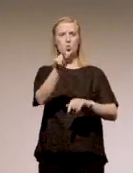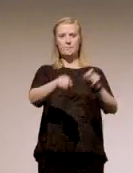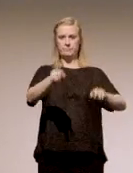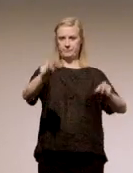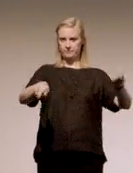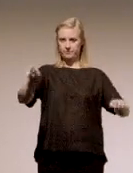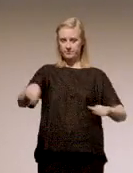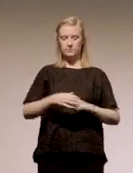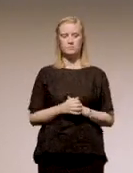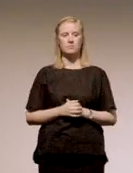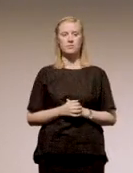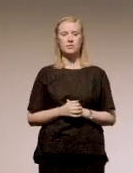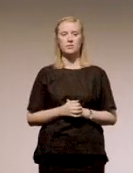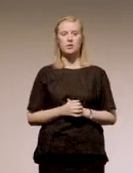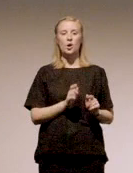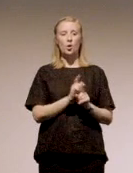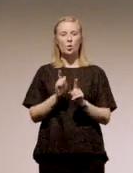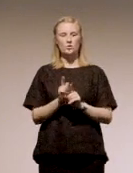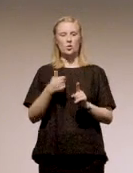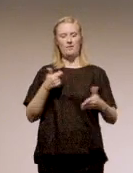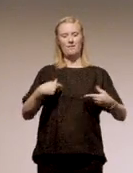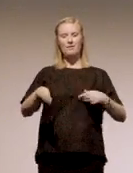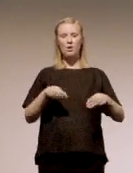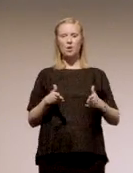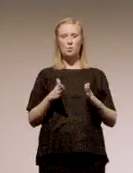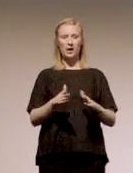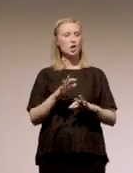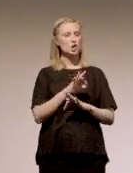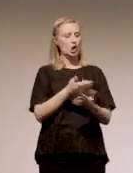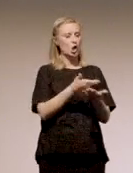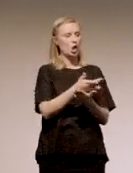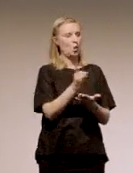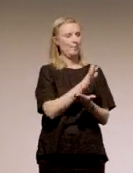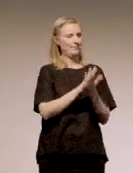So not just speaking once, but actually many conversations over 18 months.